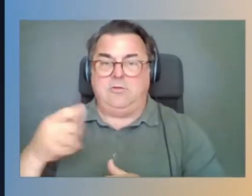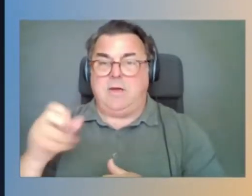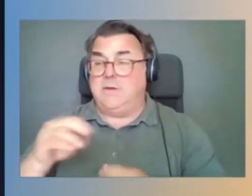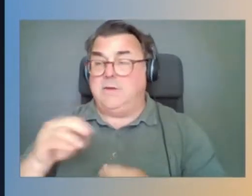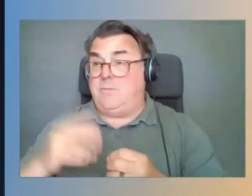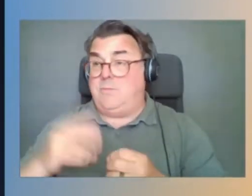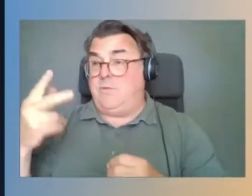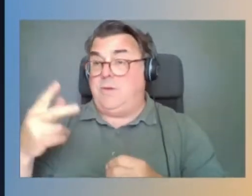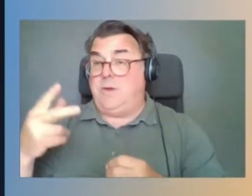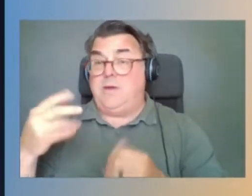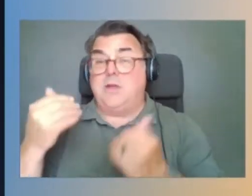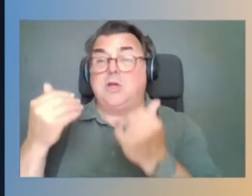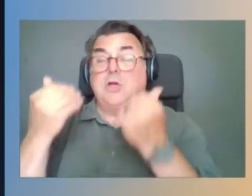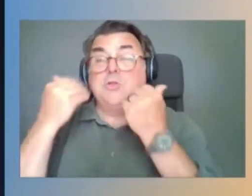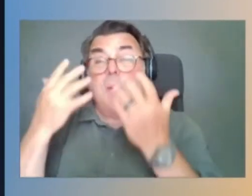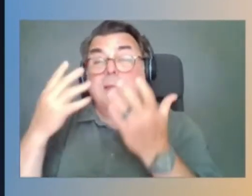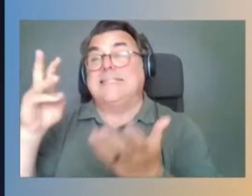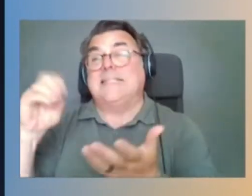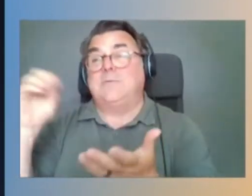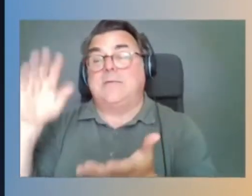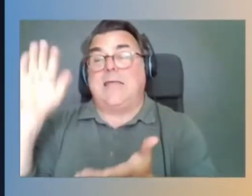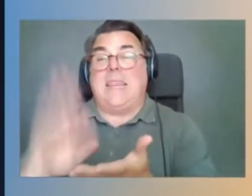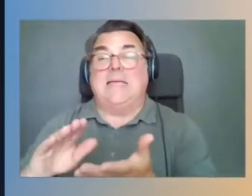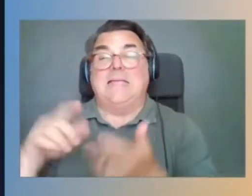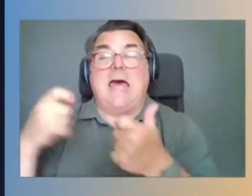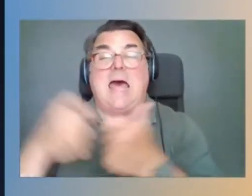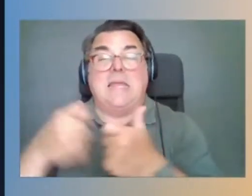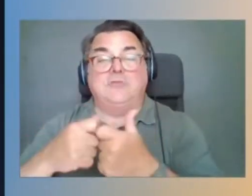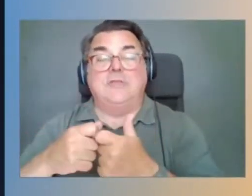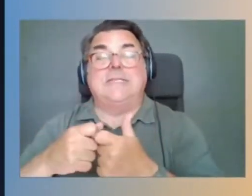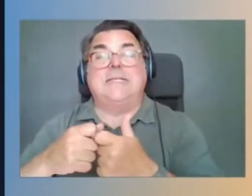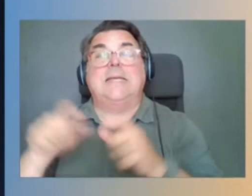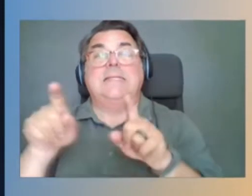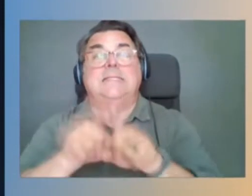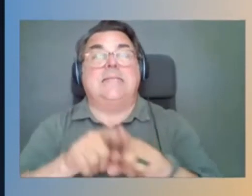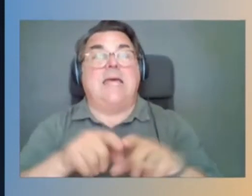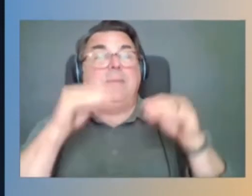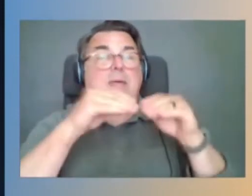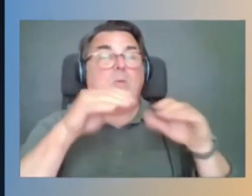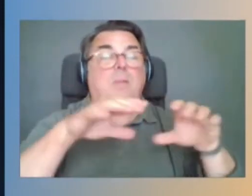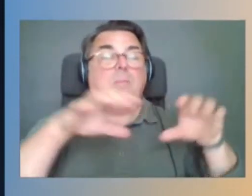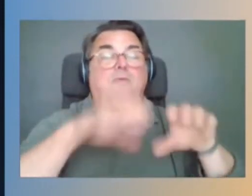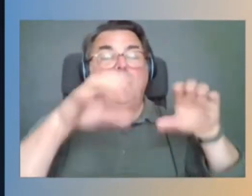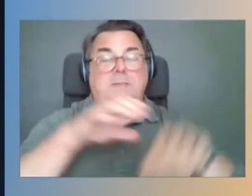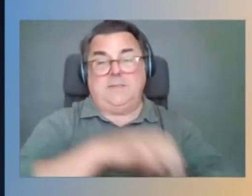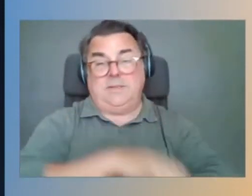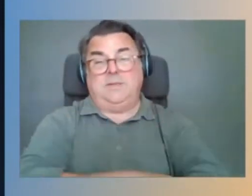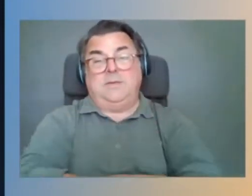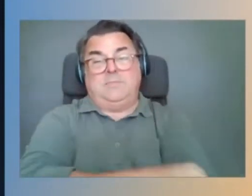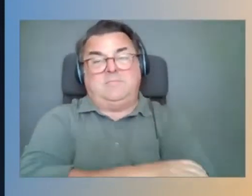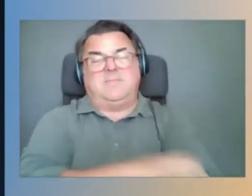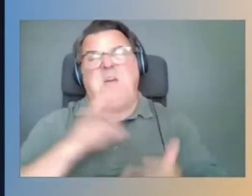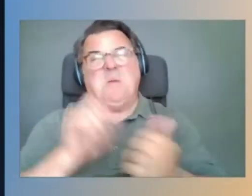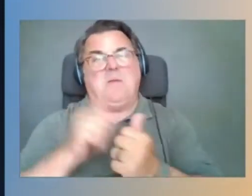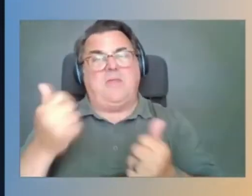60% less energy for the same performance than comparable EC2 instances as well. Yeah, it's making a huge impact in terms of